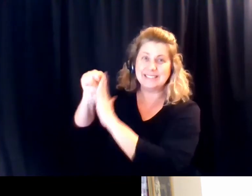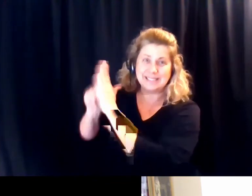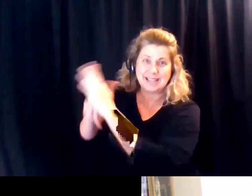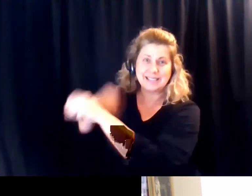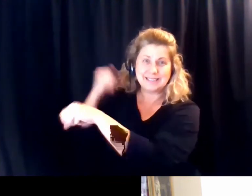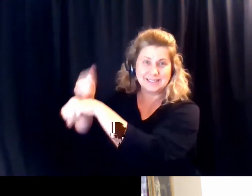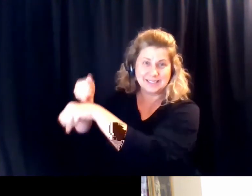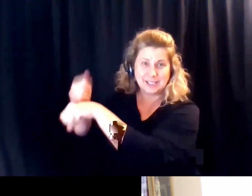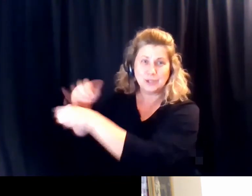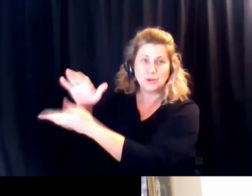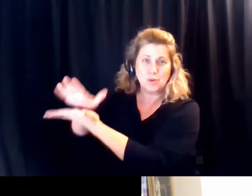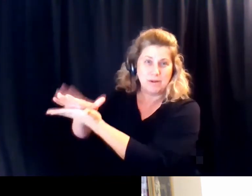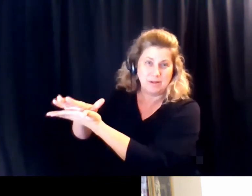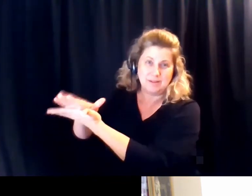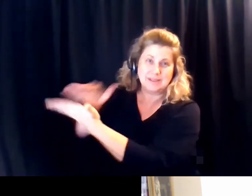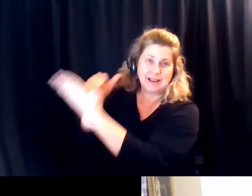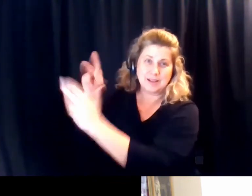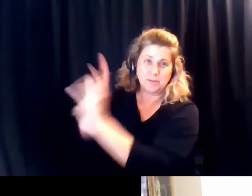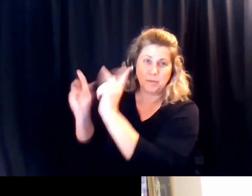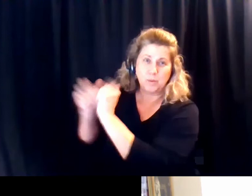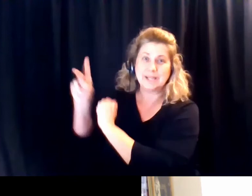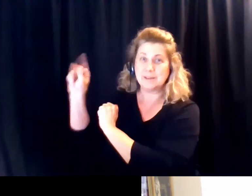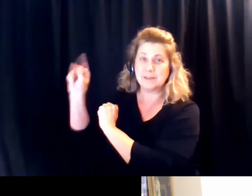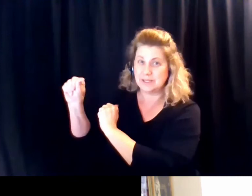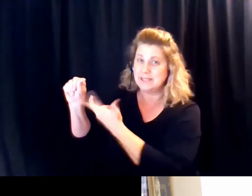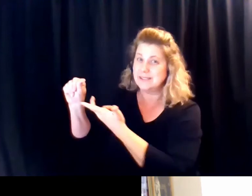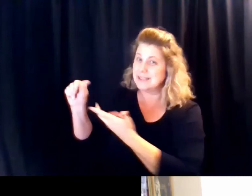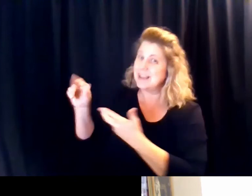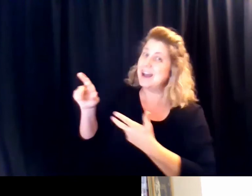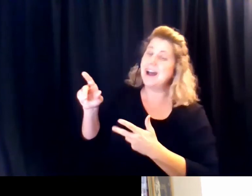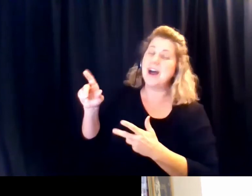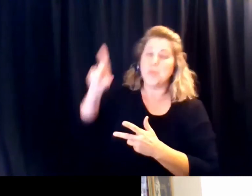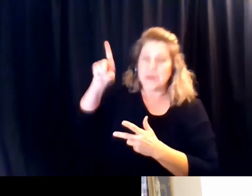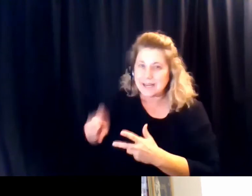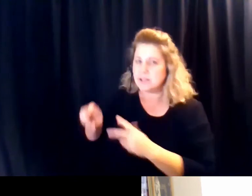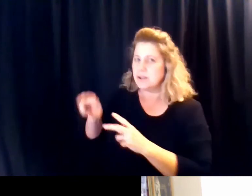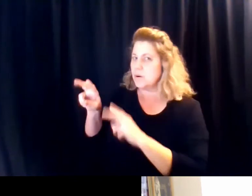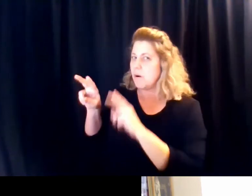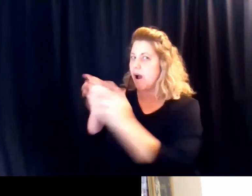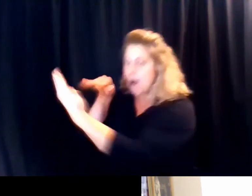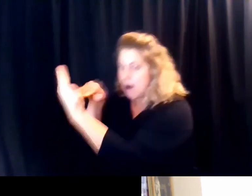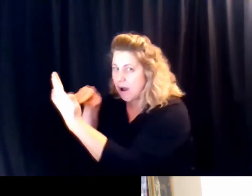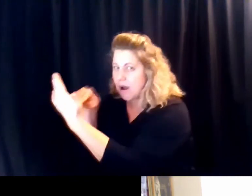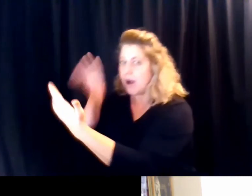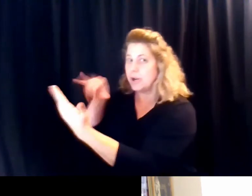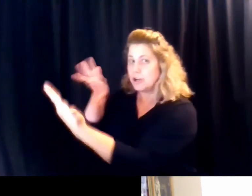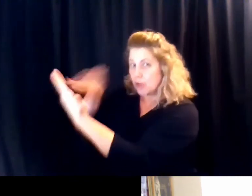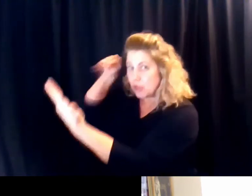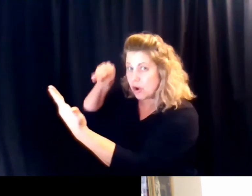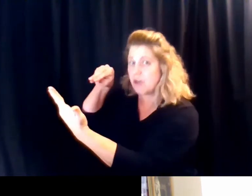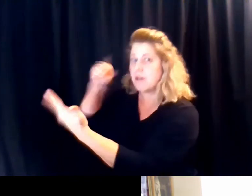Judith Heumann: And you know who may be deaf or have an intellectual disability and mental health disability or whatever, it's the, it's the large number